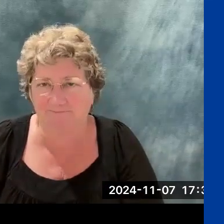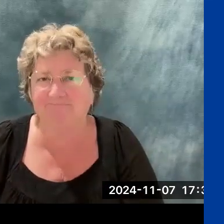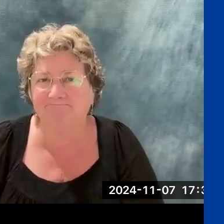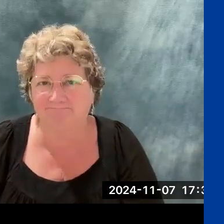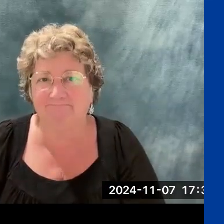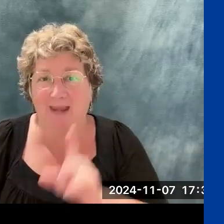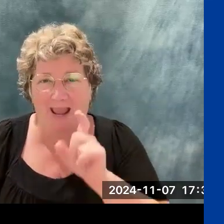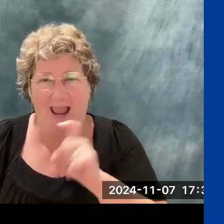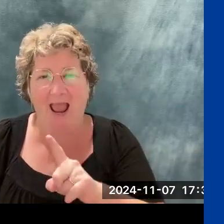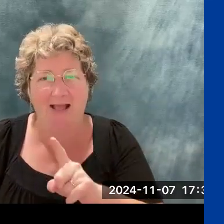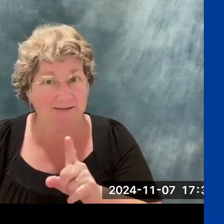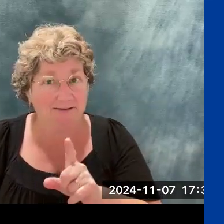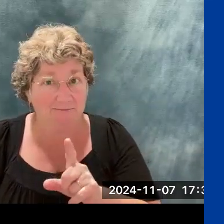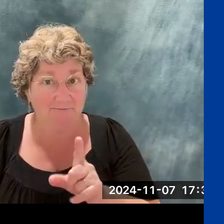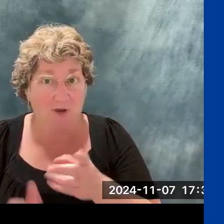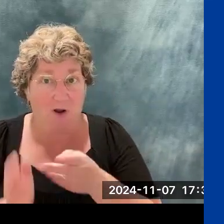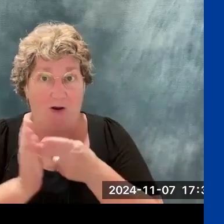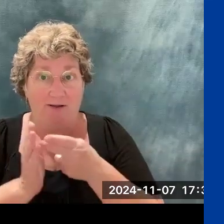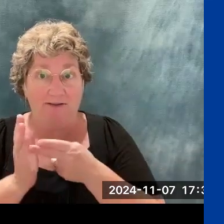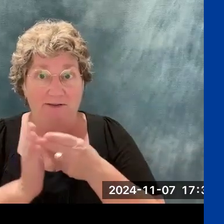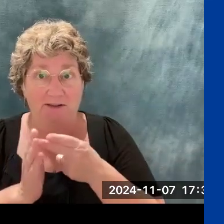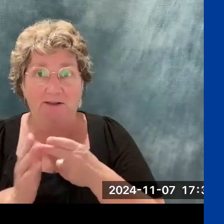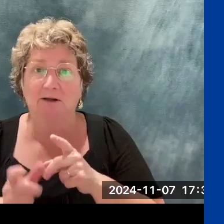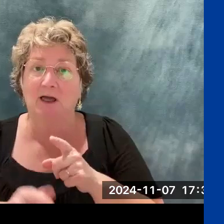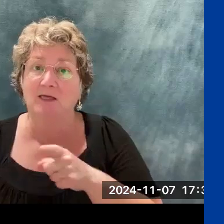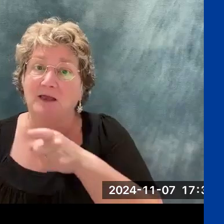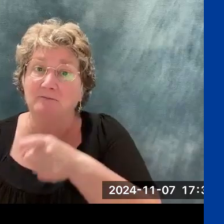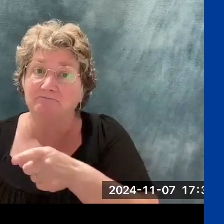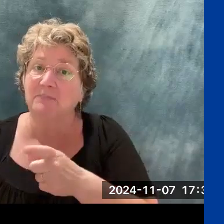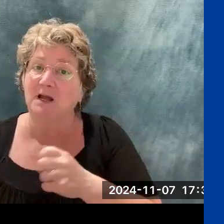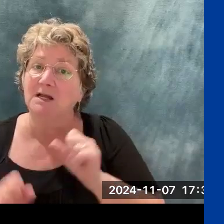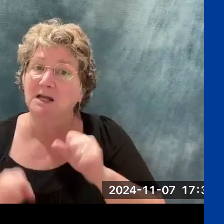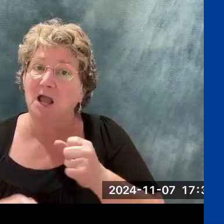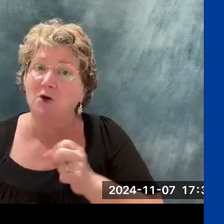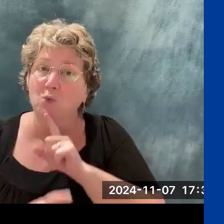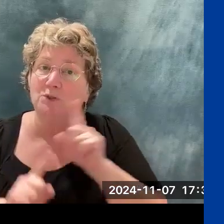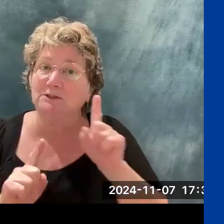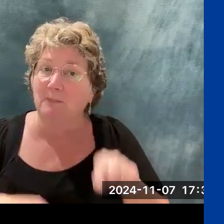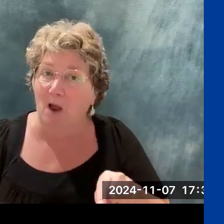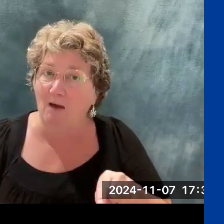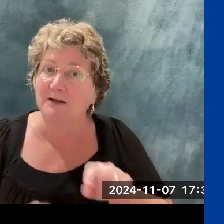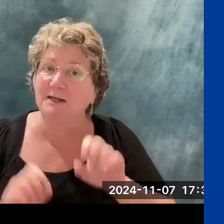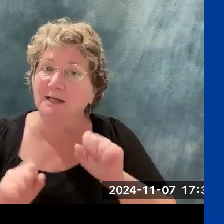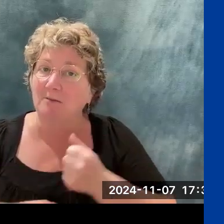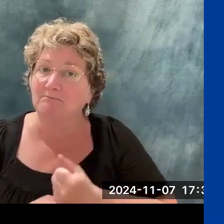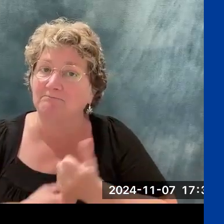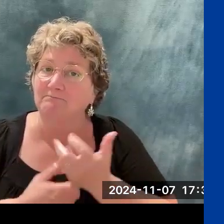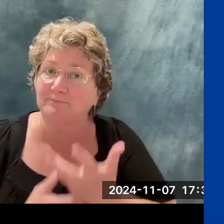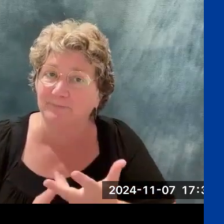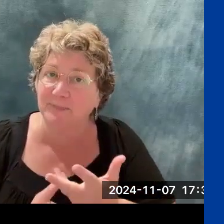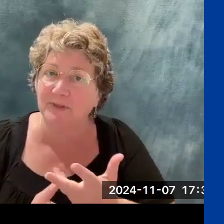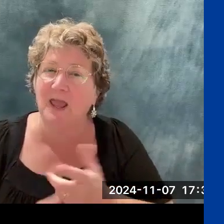are able to respond and they feel comfort in that you are really caring about what their answer is.